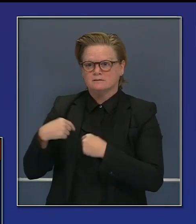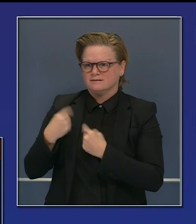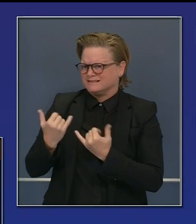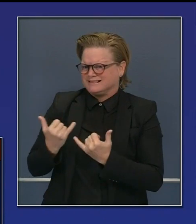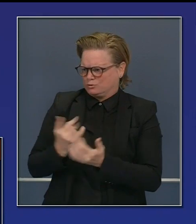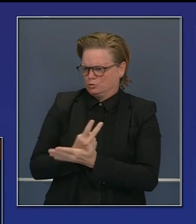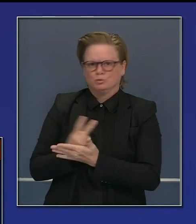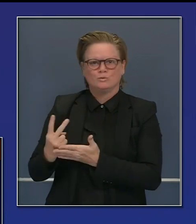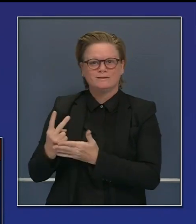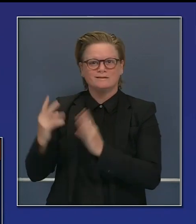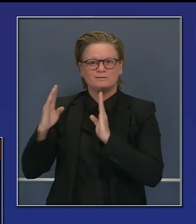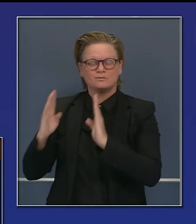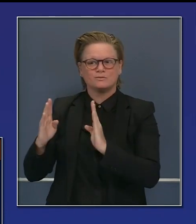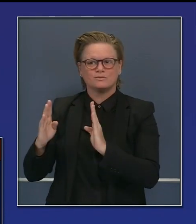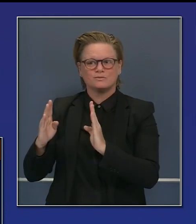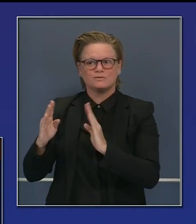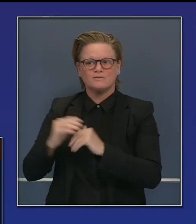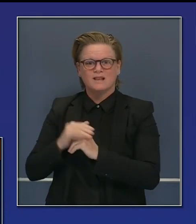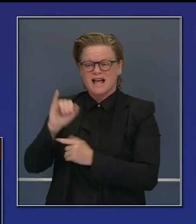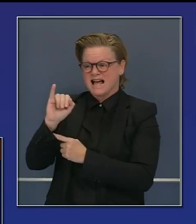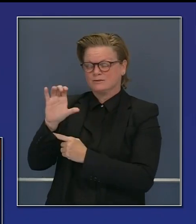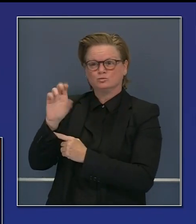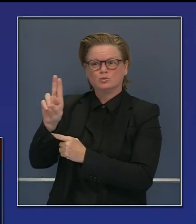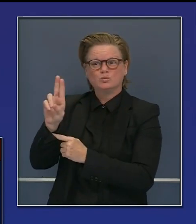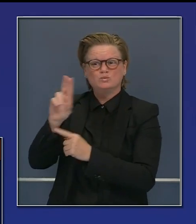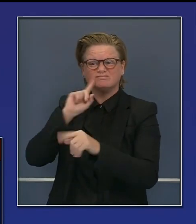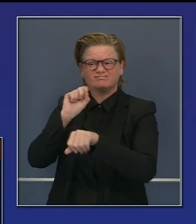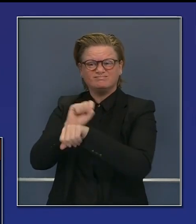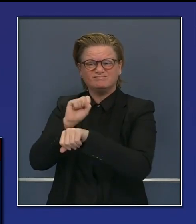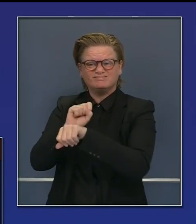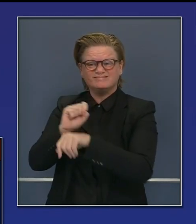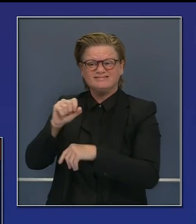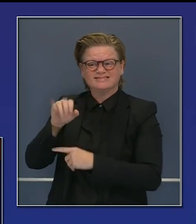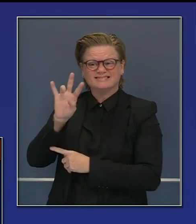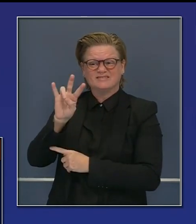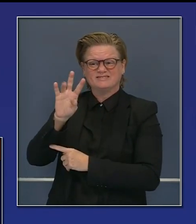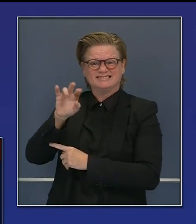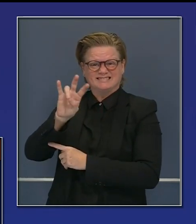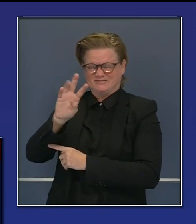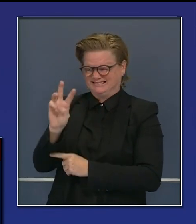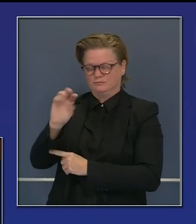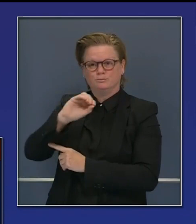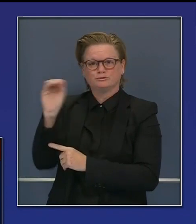HAVE NOW INCREASED 86%, JUST IN THE LAST 14 DAYS.